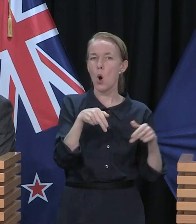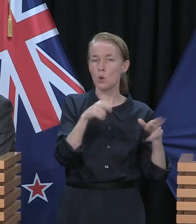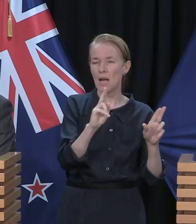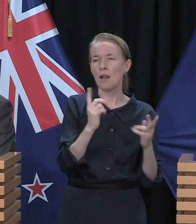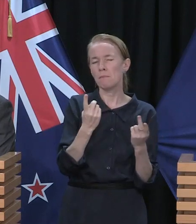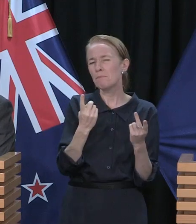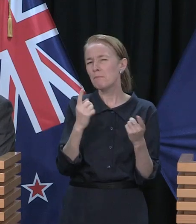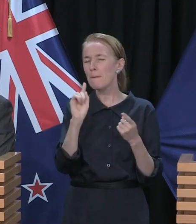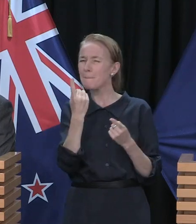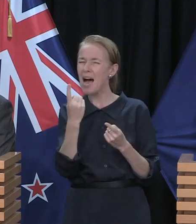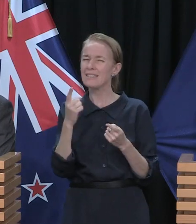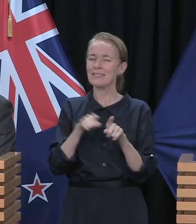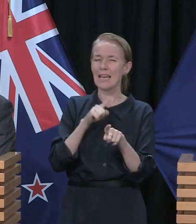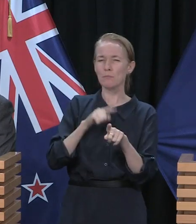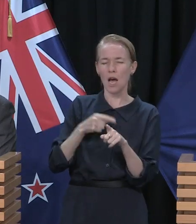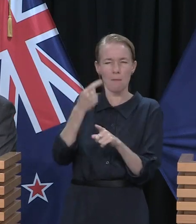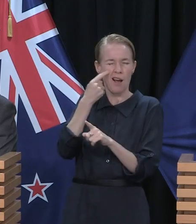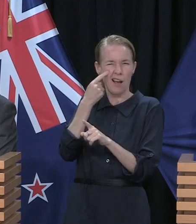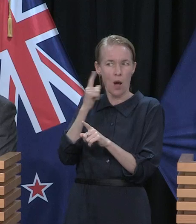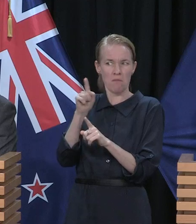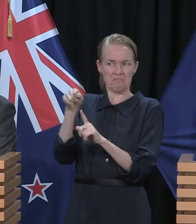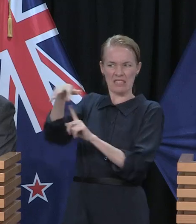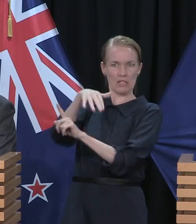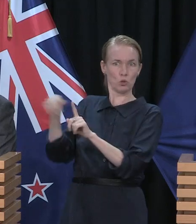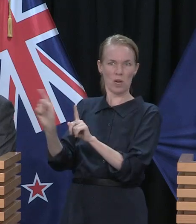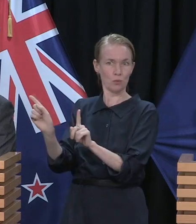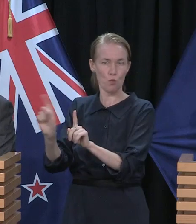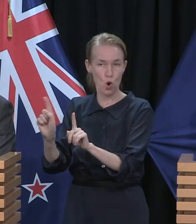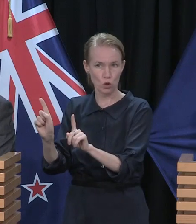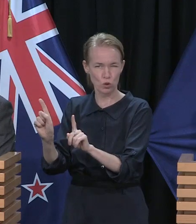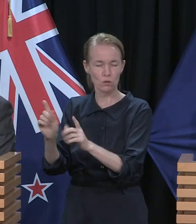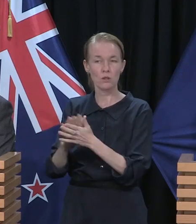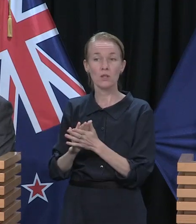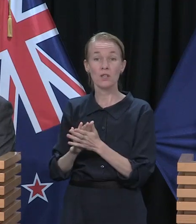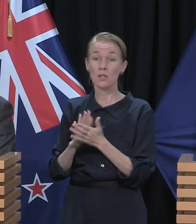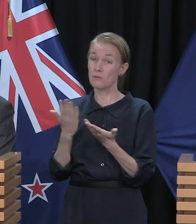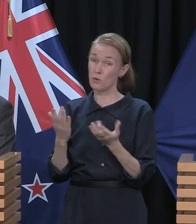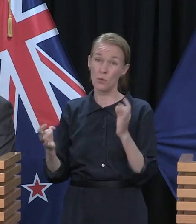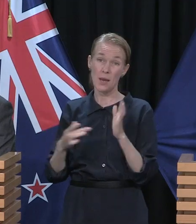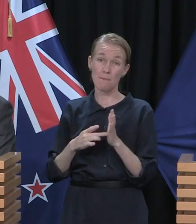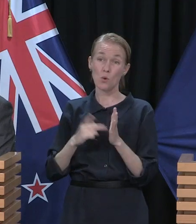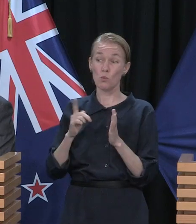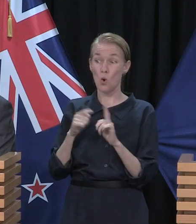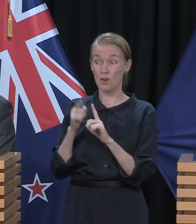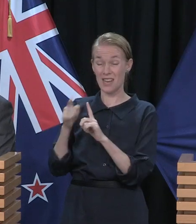really depend on the nature of the case, on the circumstances there. But the key point - I